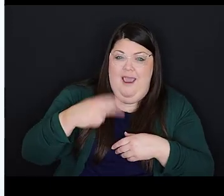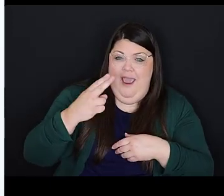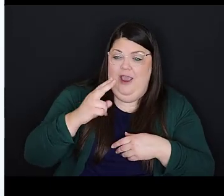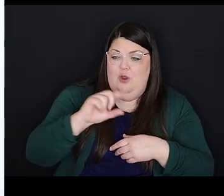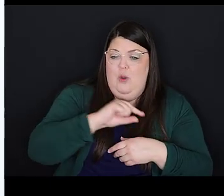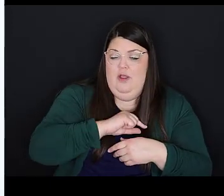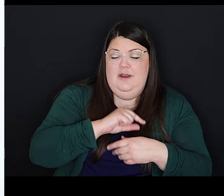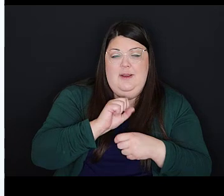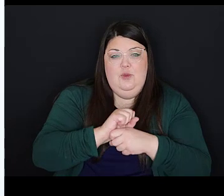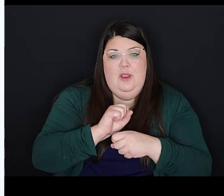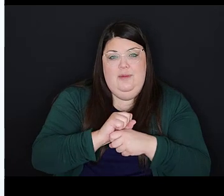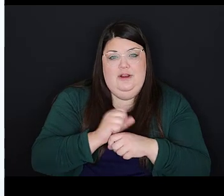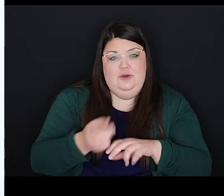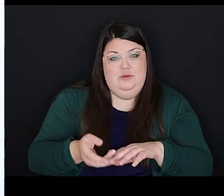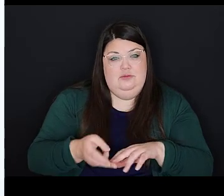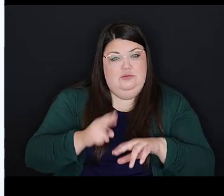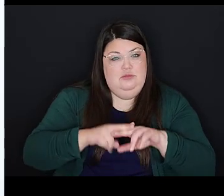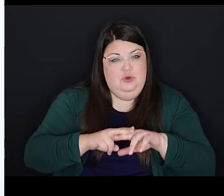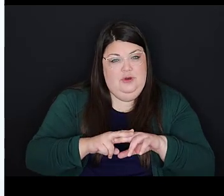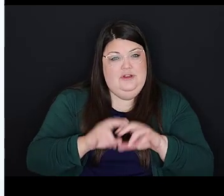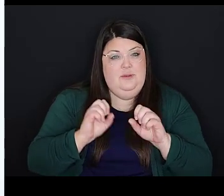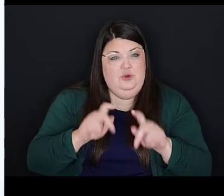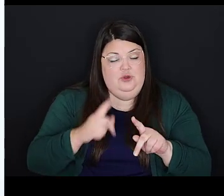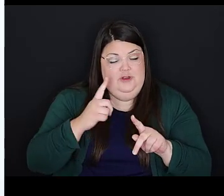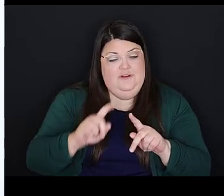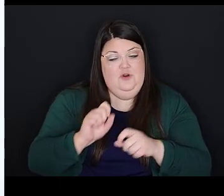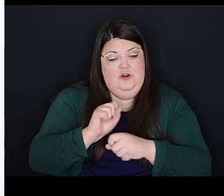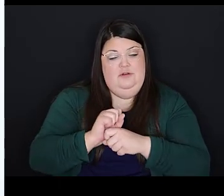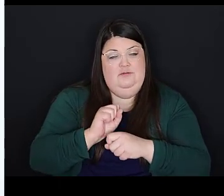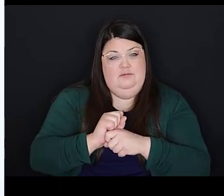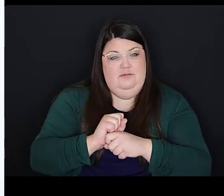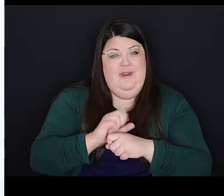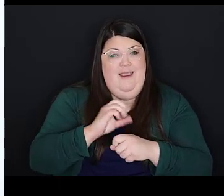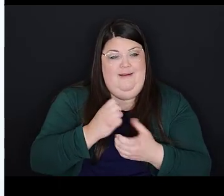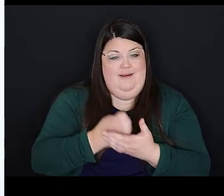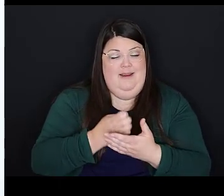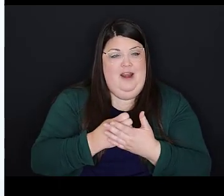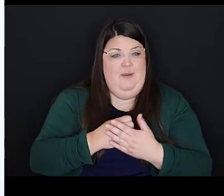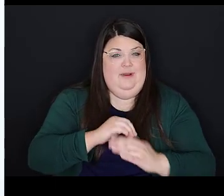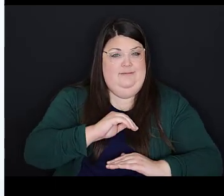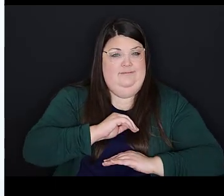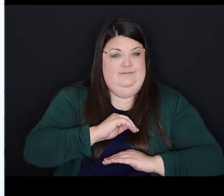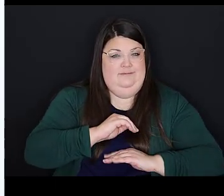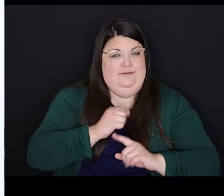opportunities for economic self-sufficiency. Overview of the NIA,